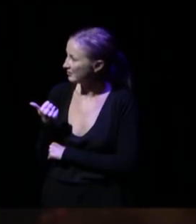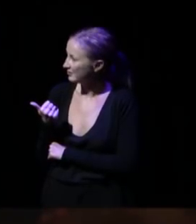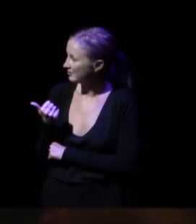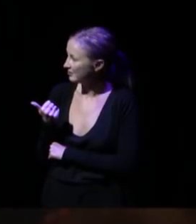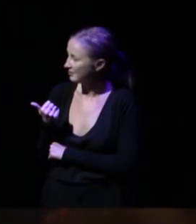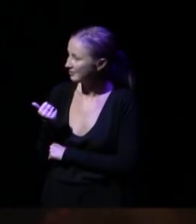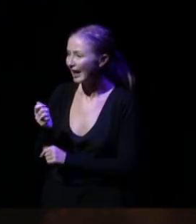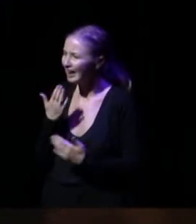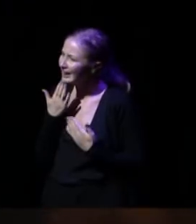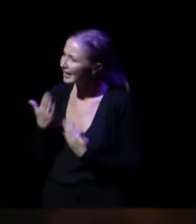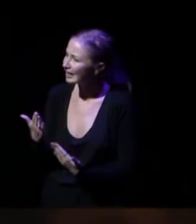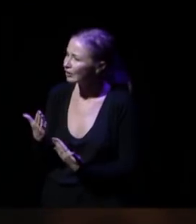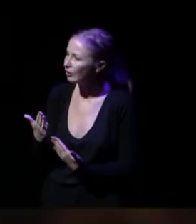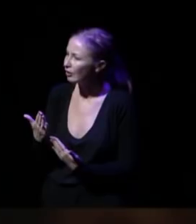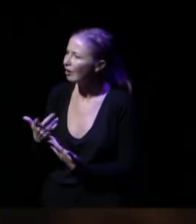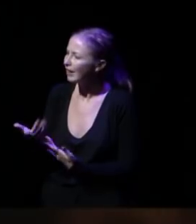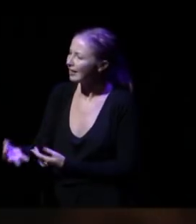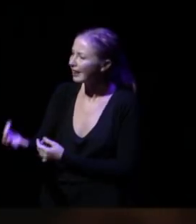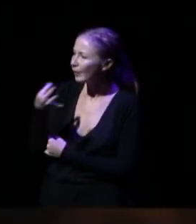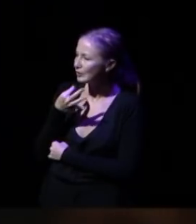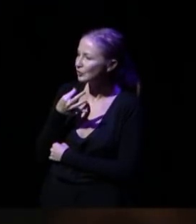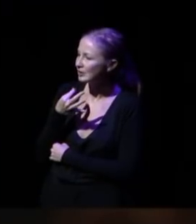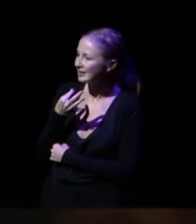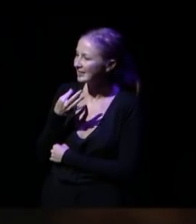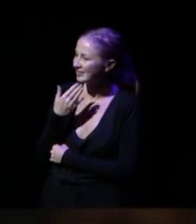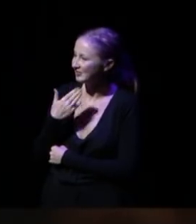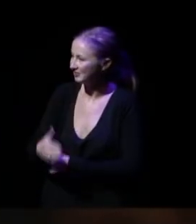and thank you so much for bringing that question. Thank you so much. Yeah, you're so welcome, yeah.